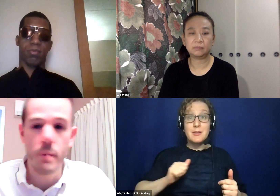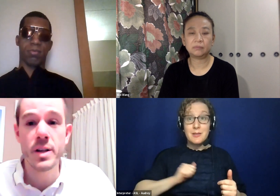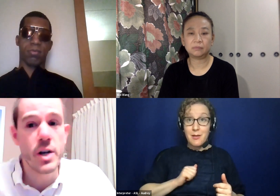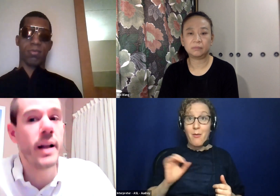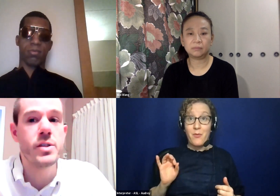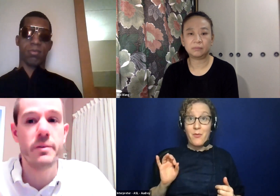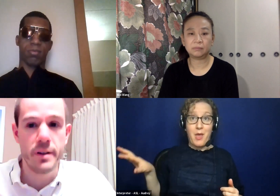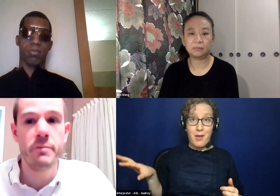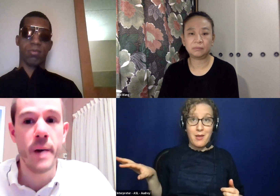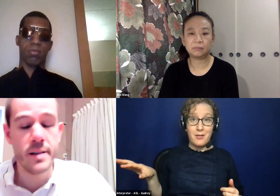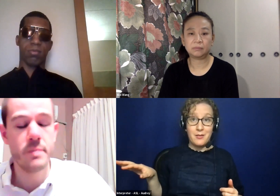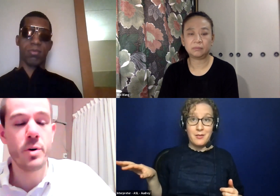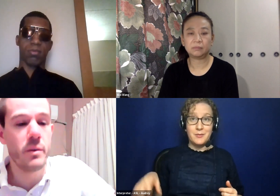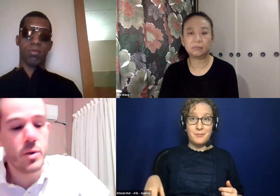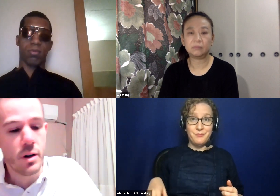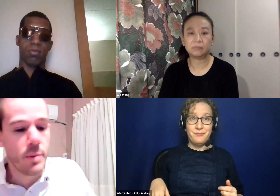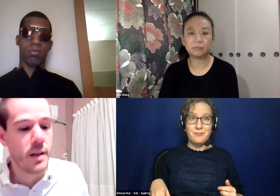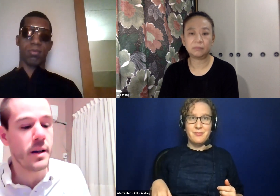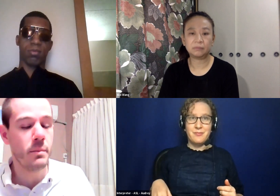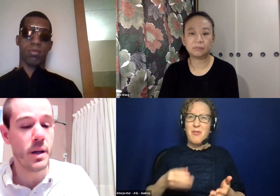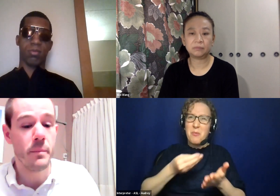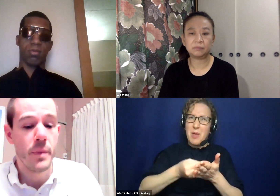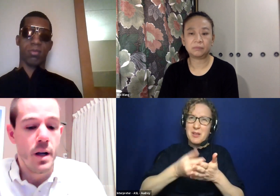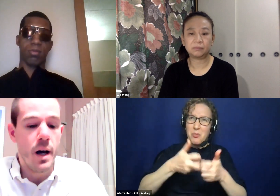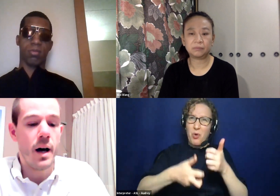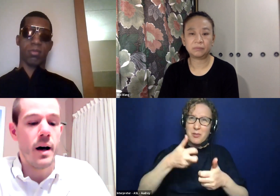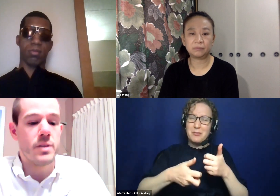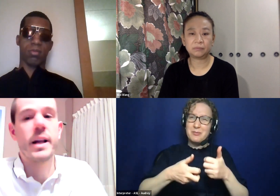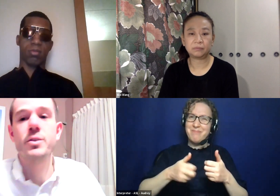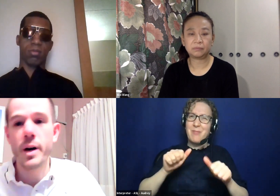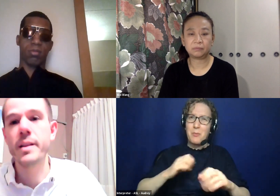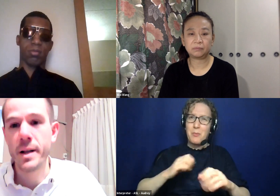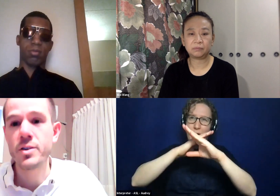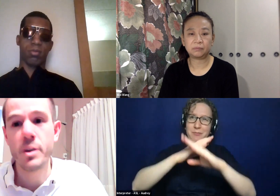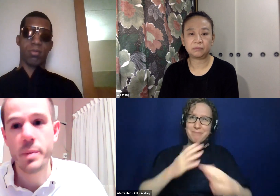like one big challenge, if money is a problem which normally it can be so that really depends